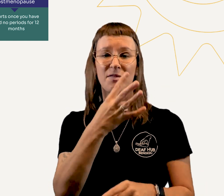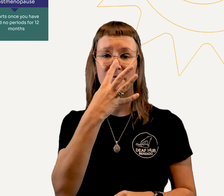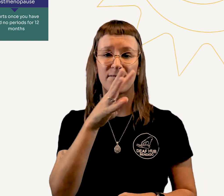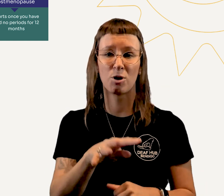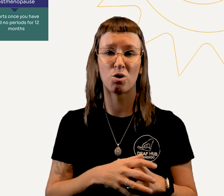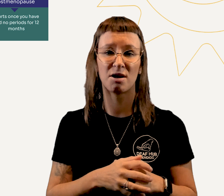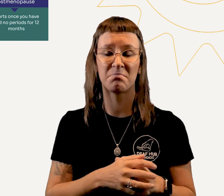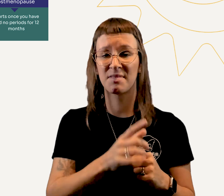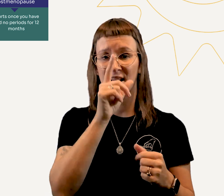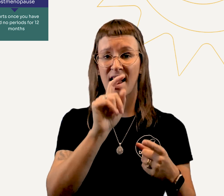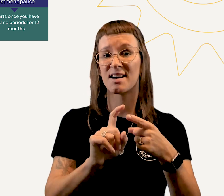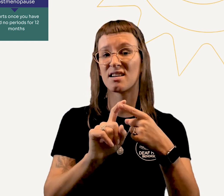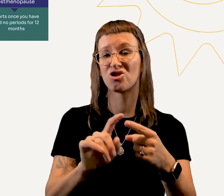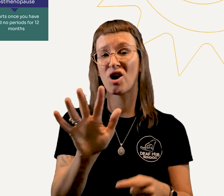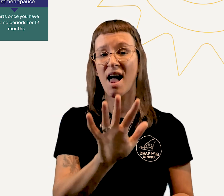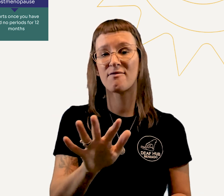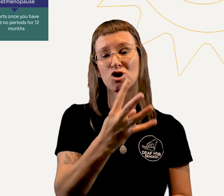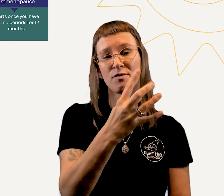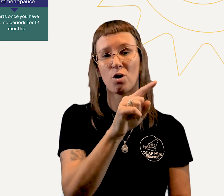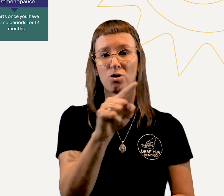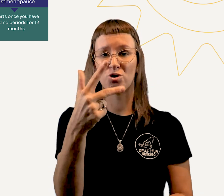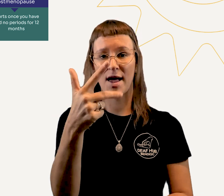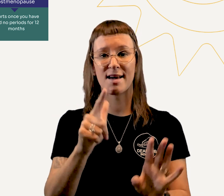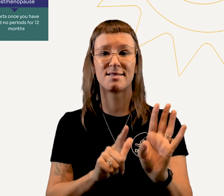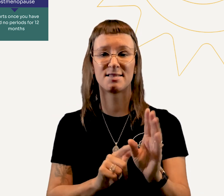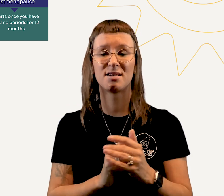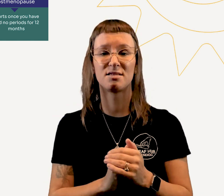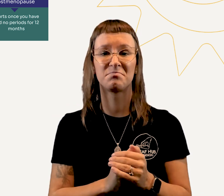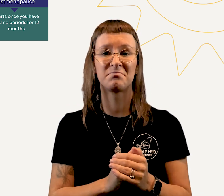average lasts 4-8 years but can be as short as one year or as long as 10.